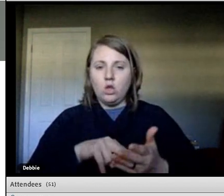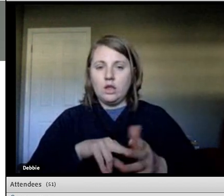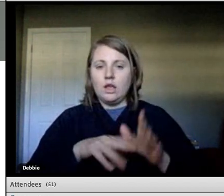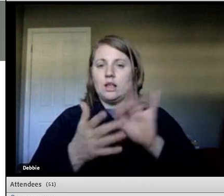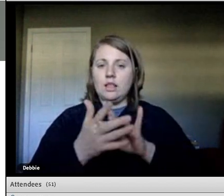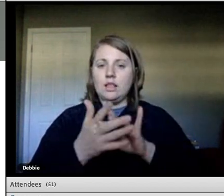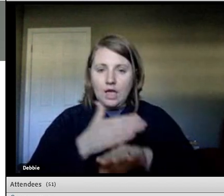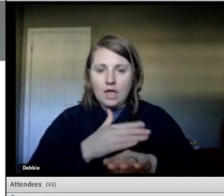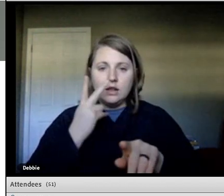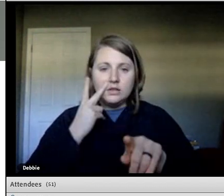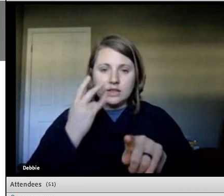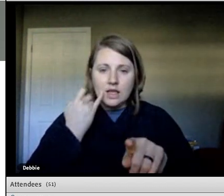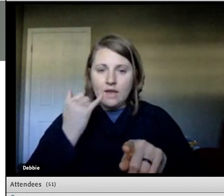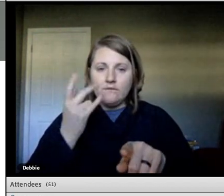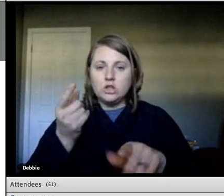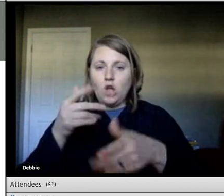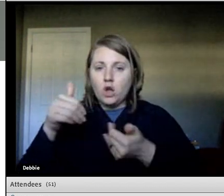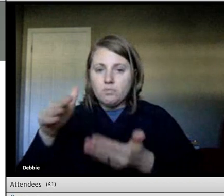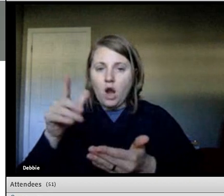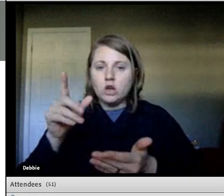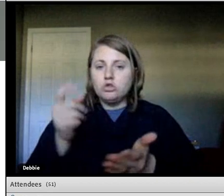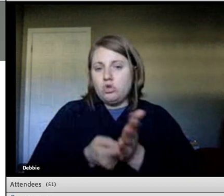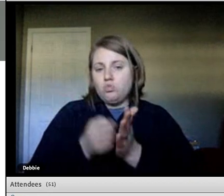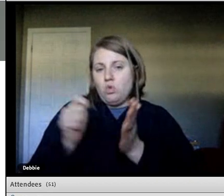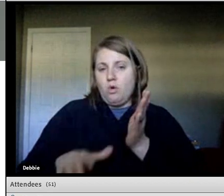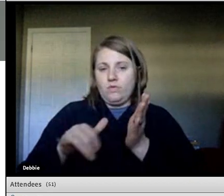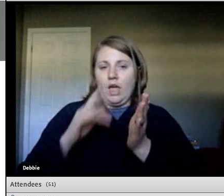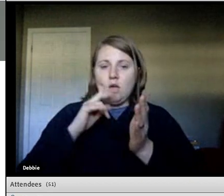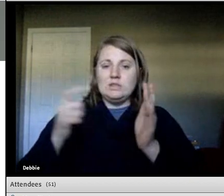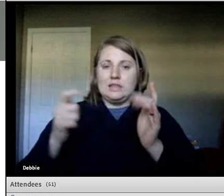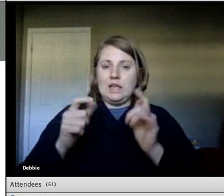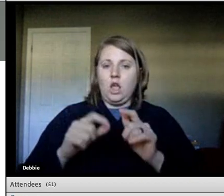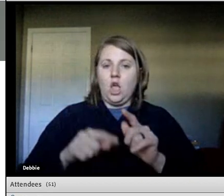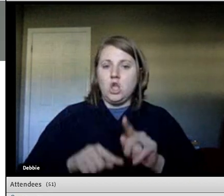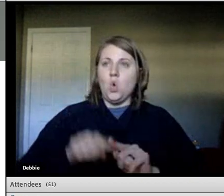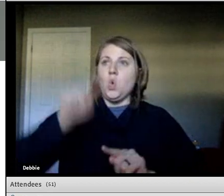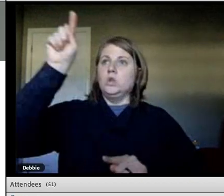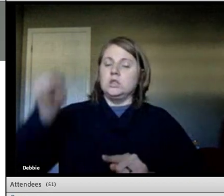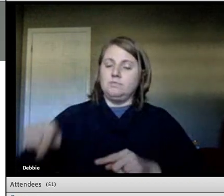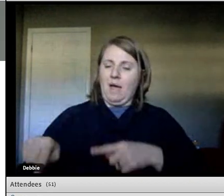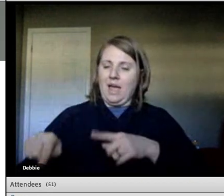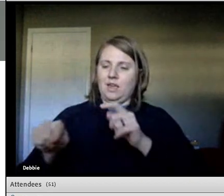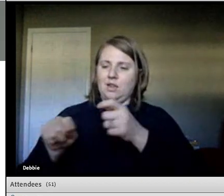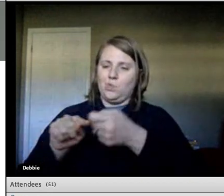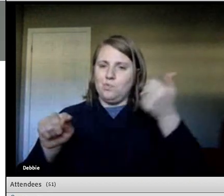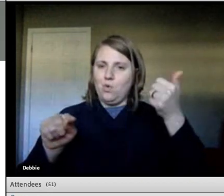and I could take those spikes out, and I can clean up that kind of stuff. You can take out background noises and things like that.